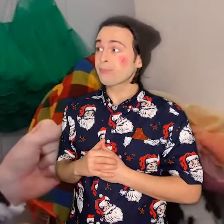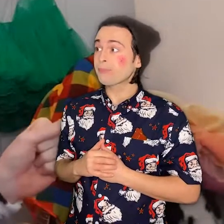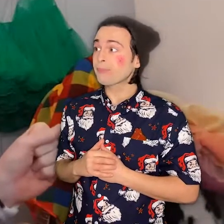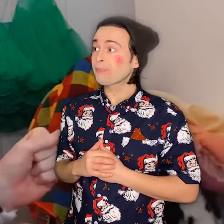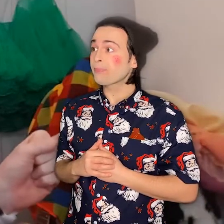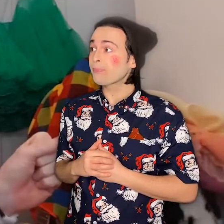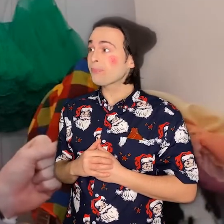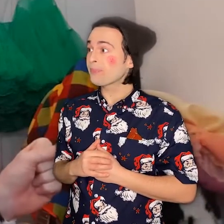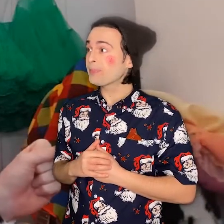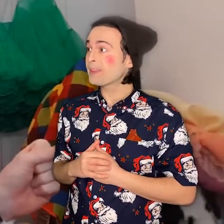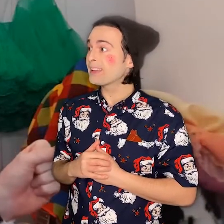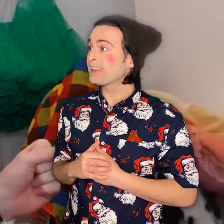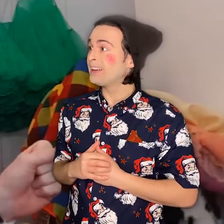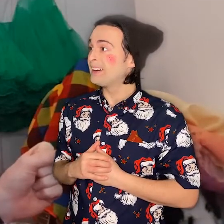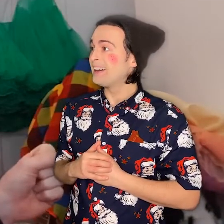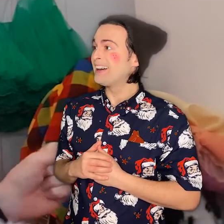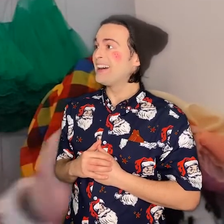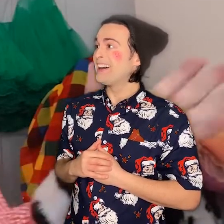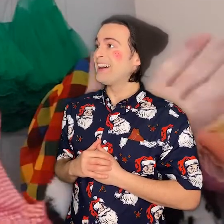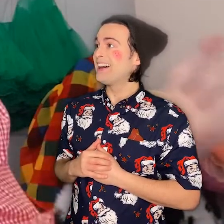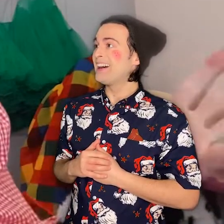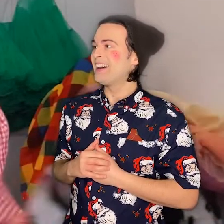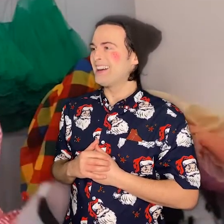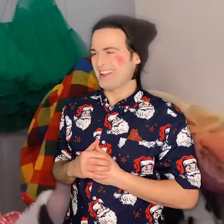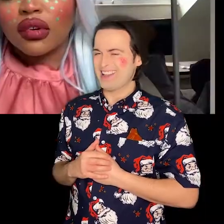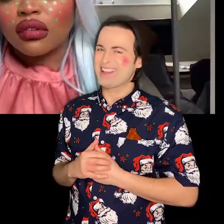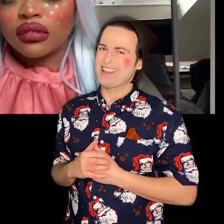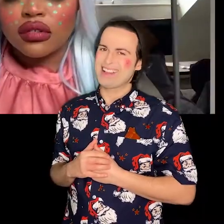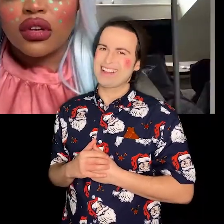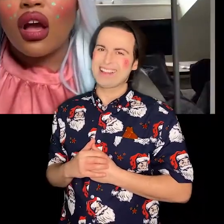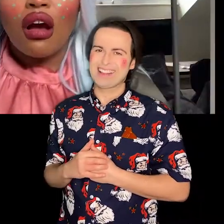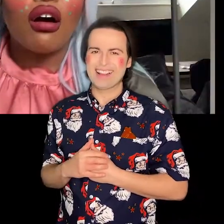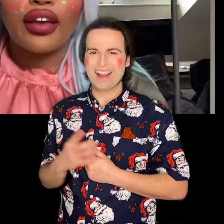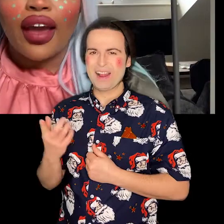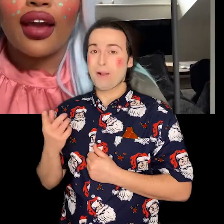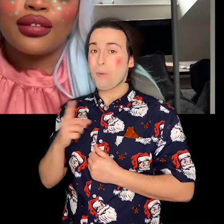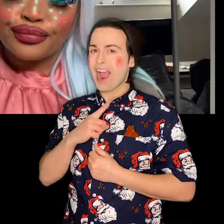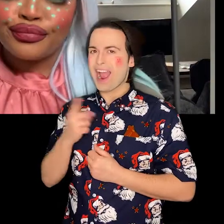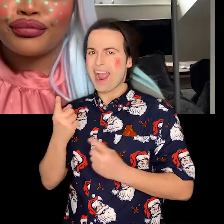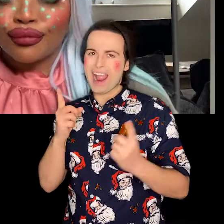the nation’s sweetheart, Ryan Christie Cyndi – Oh yeah, him.